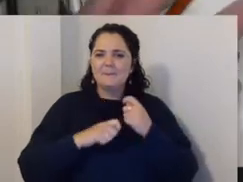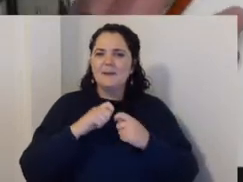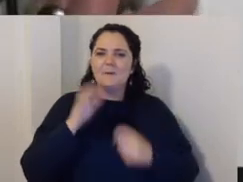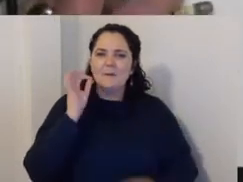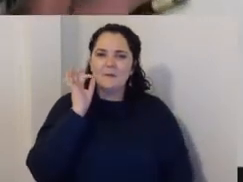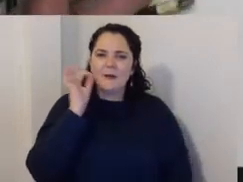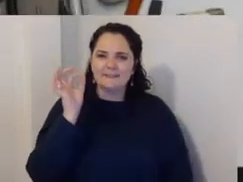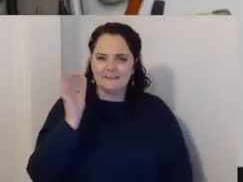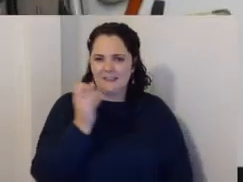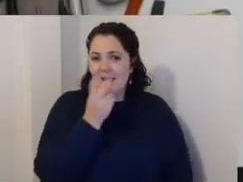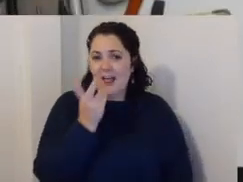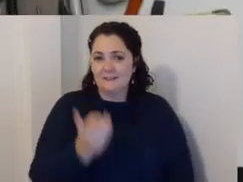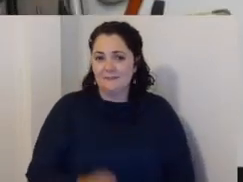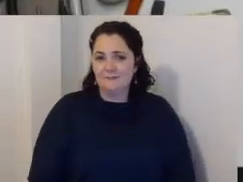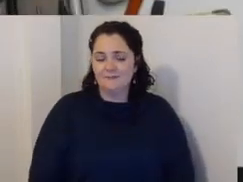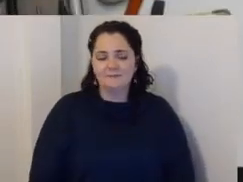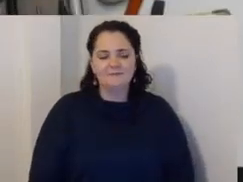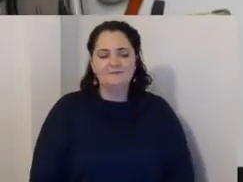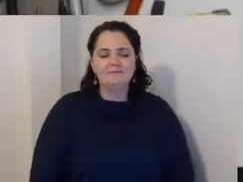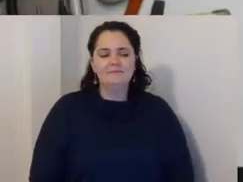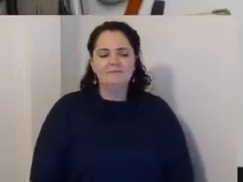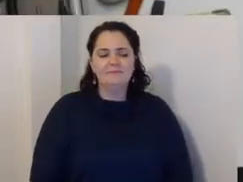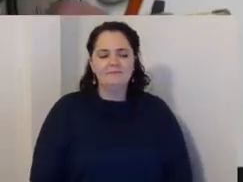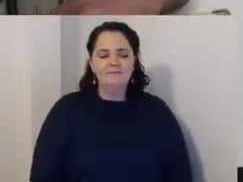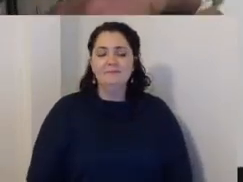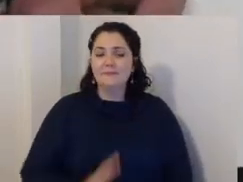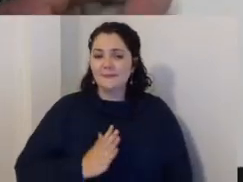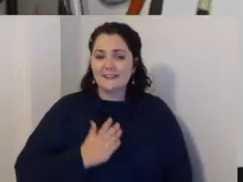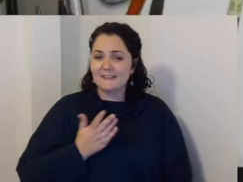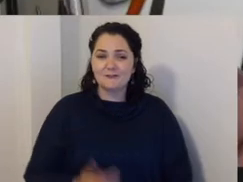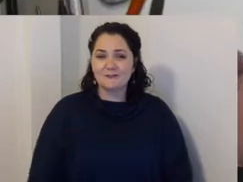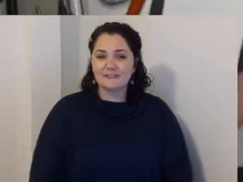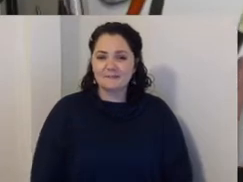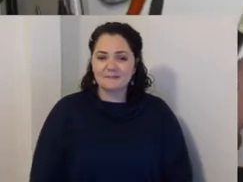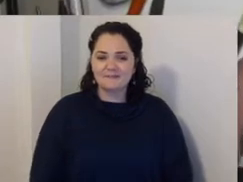a light line alright, it's a really interesting way of working and then so I did that hard pencil